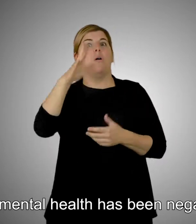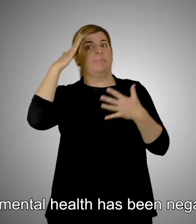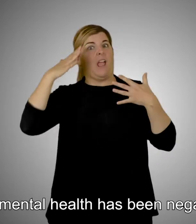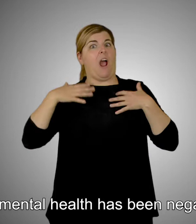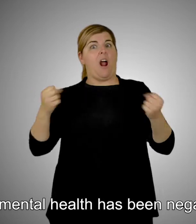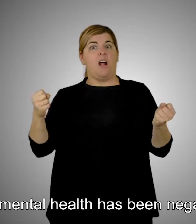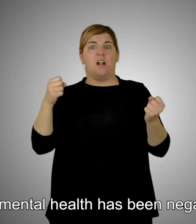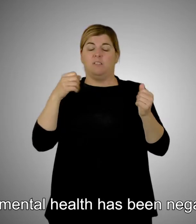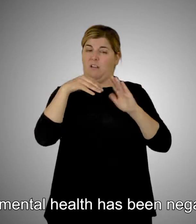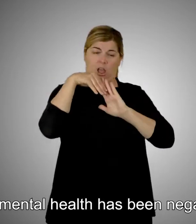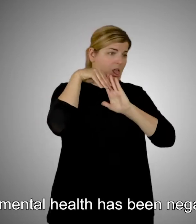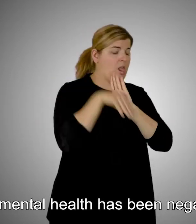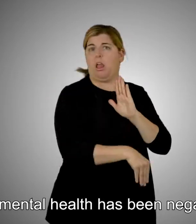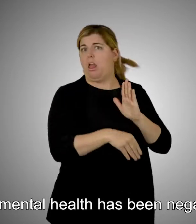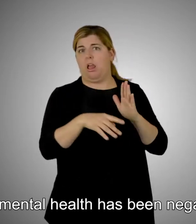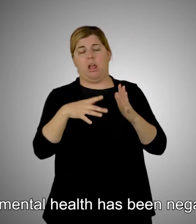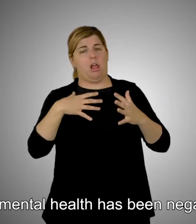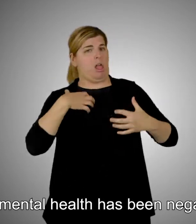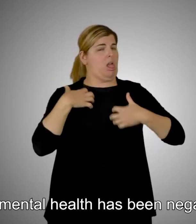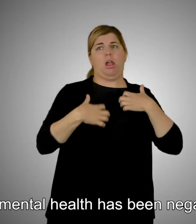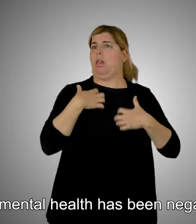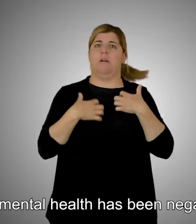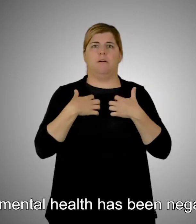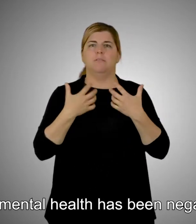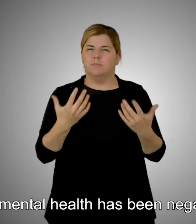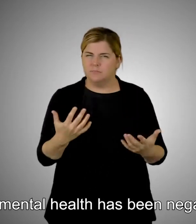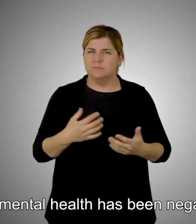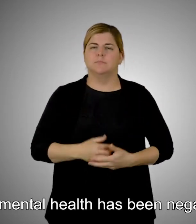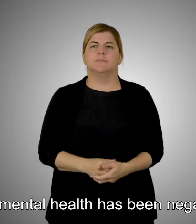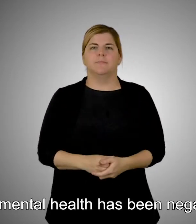or your mental health has been negatively affected.